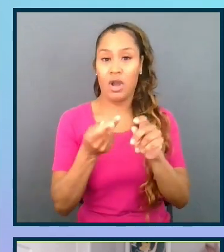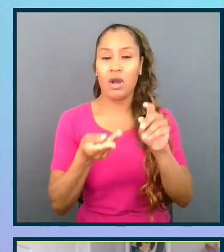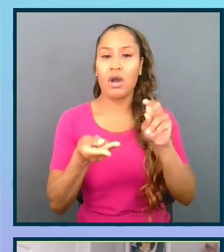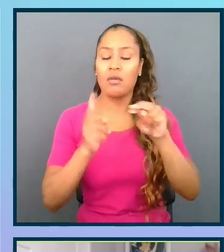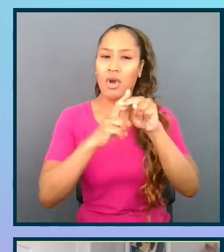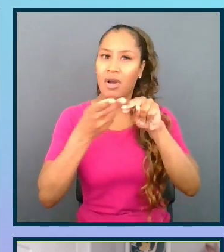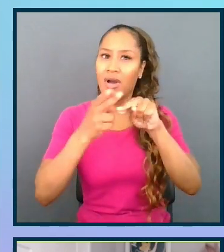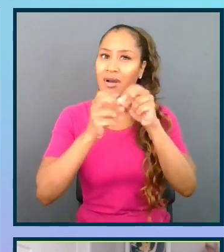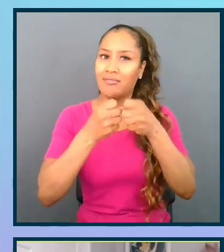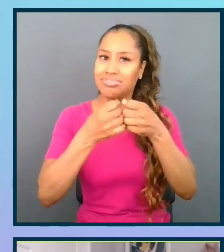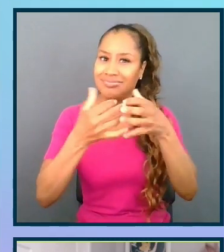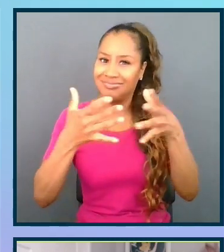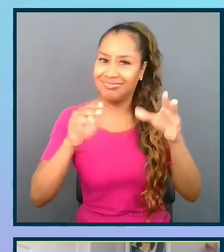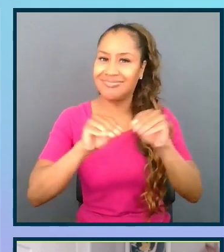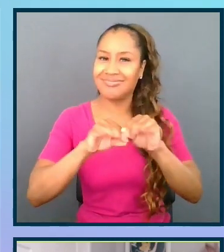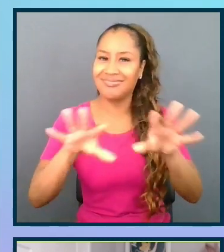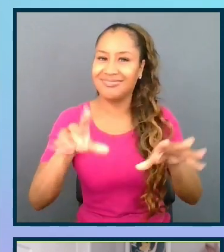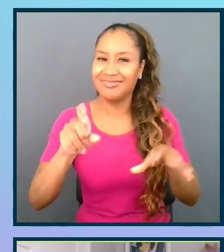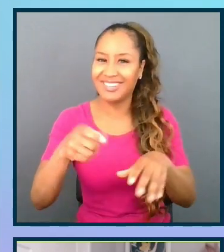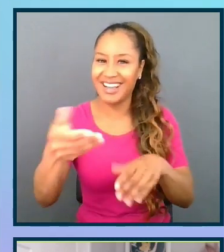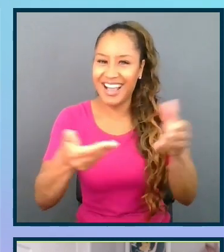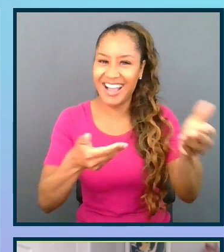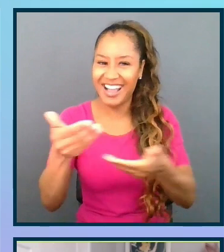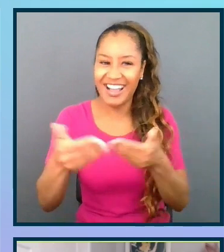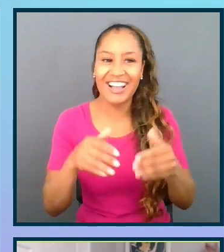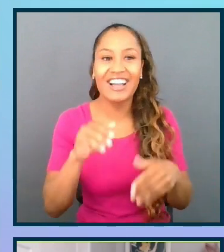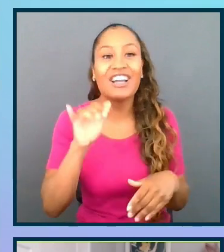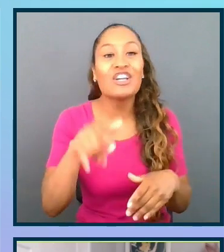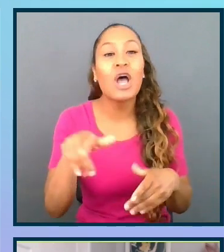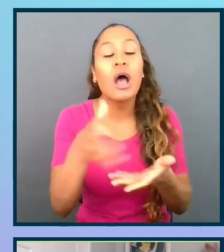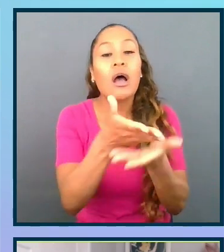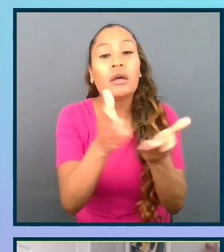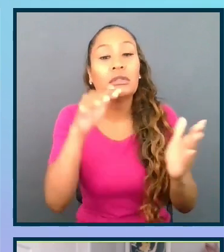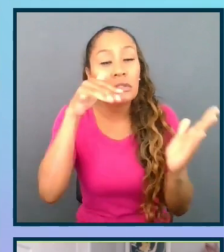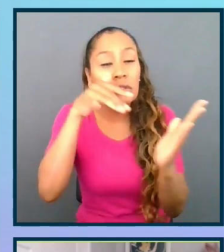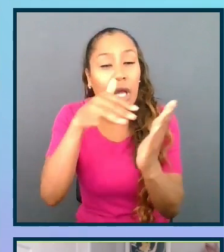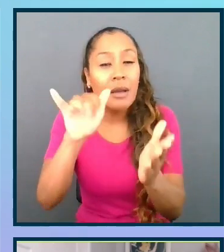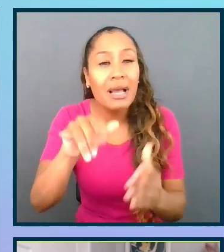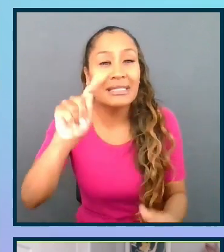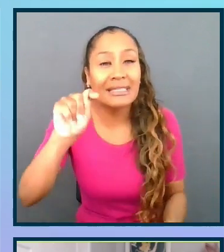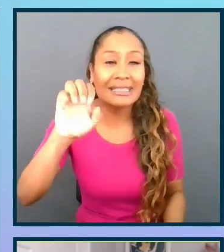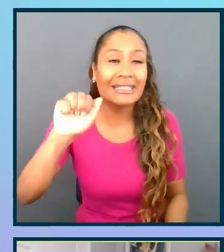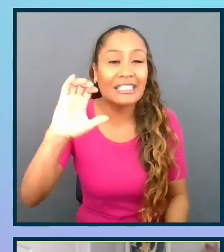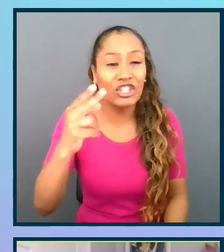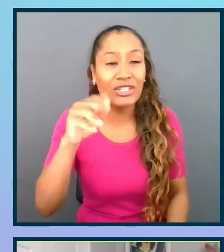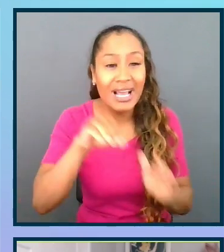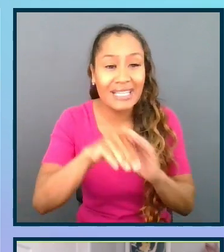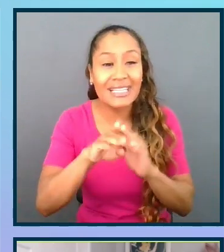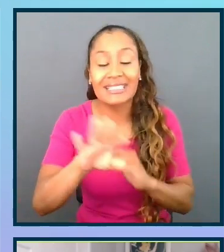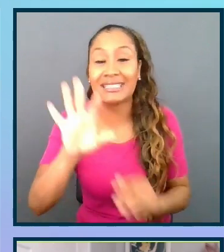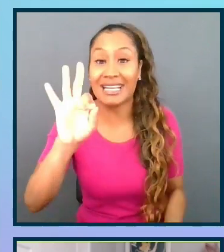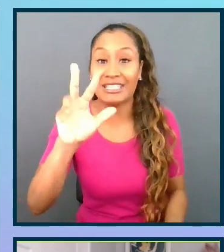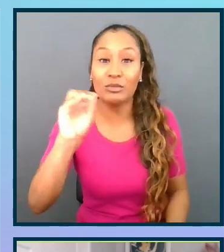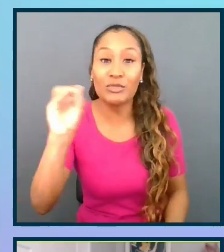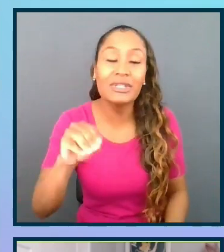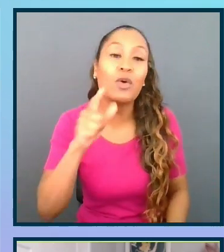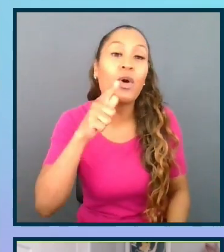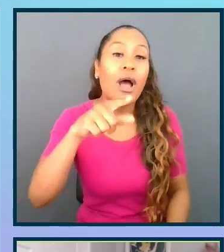According to a study referenced by Teach Access, 93% of industry leaders such as Apple, Microsoft,